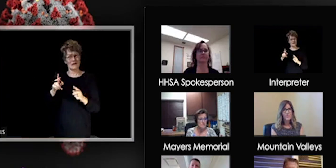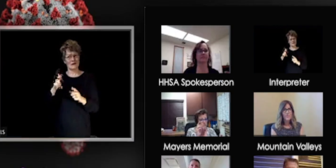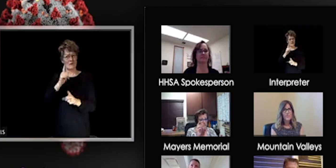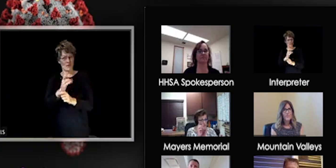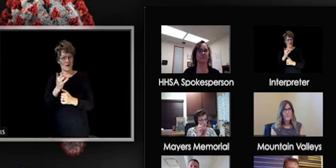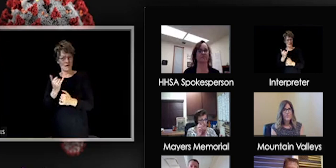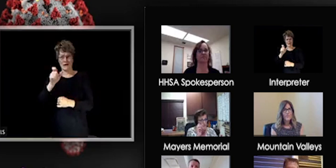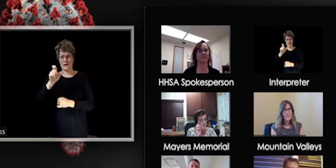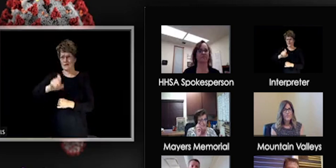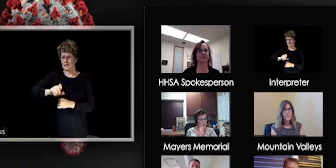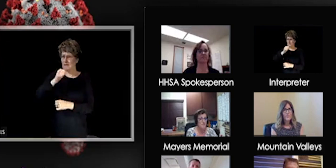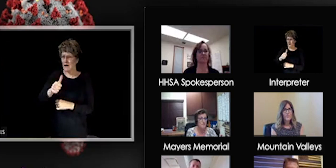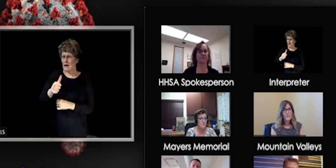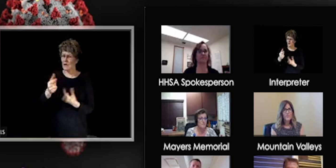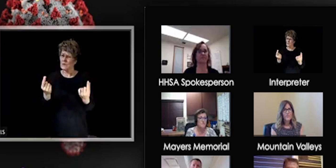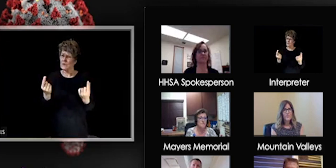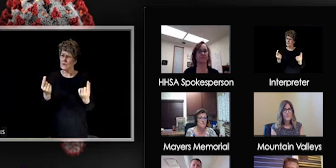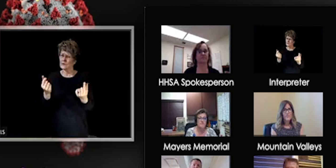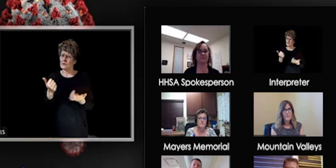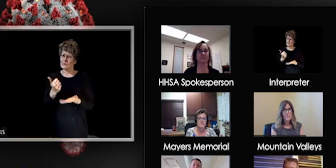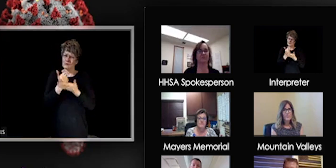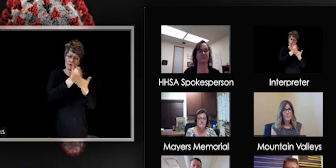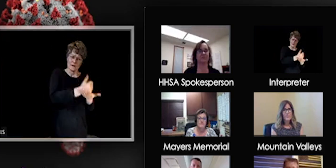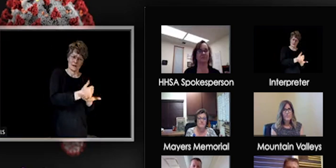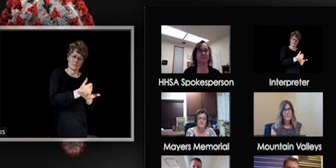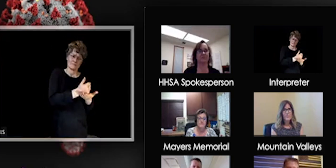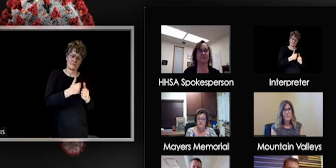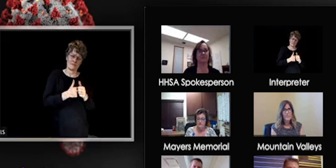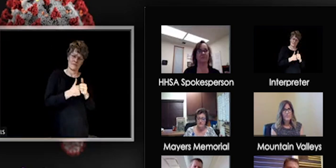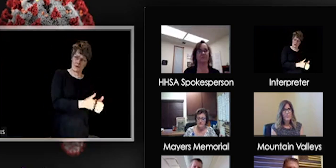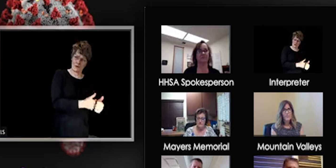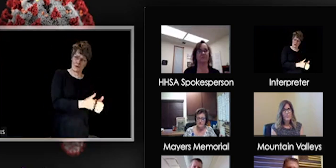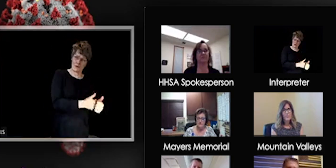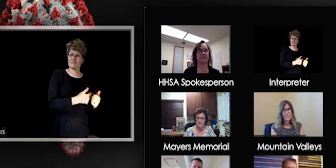can be done, as far as I know we’re not doing the enforcement, but more to the education,